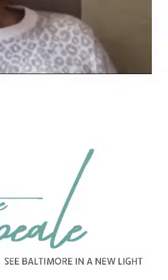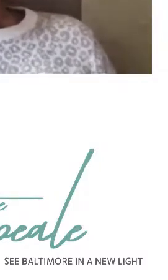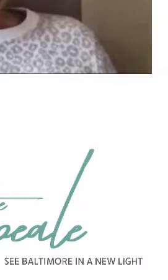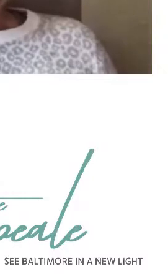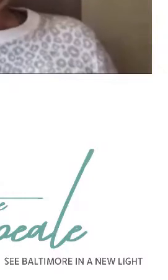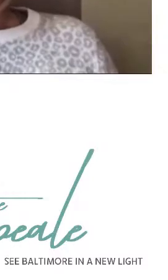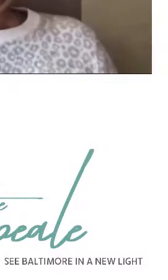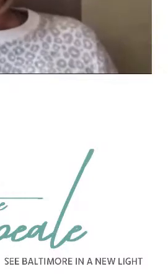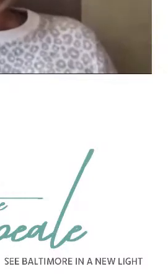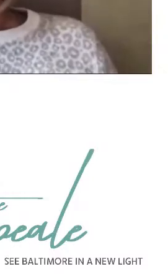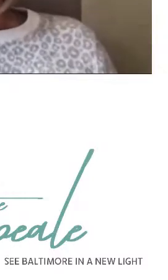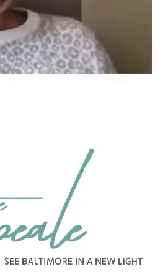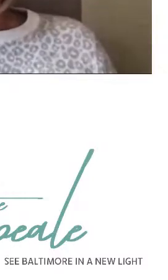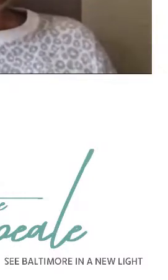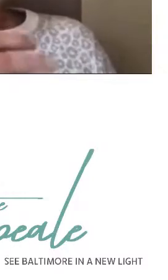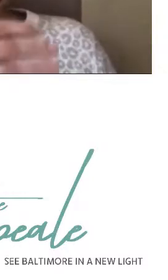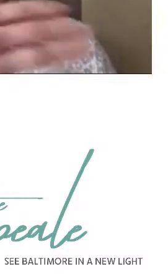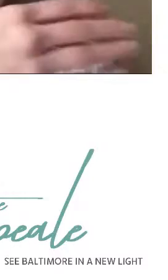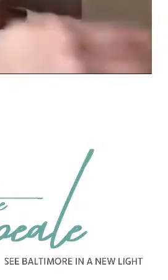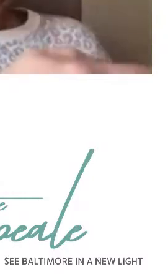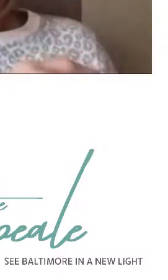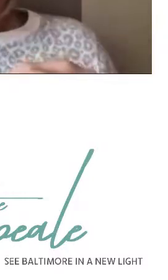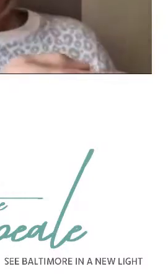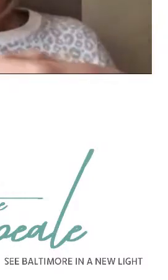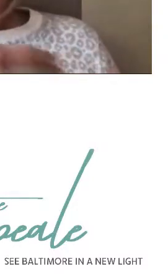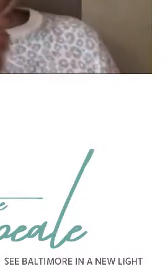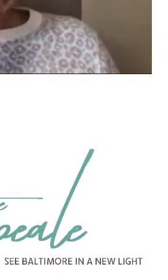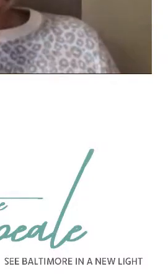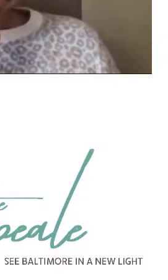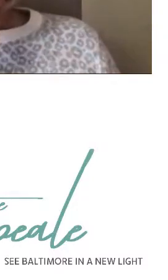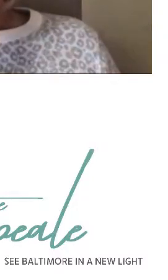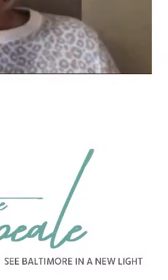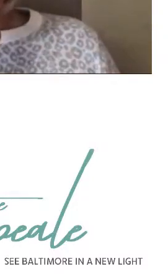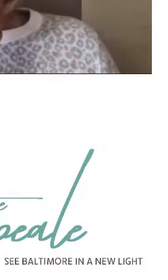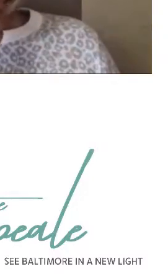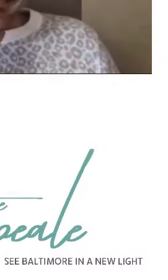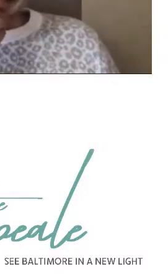Or their children have that right.